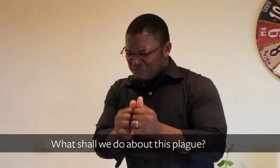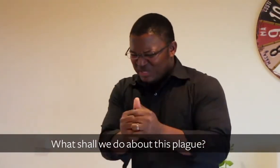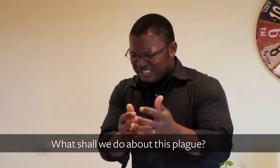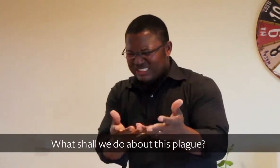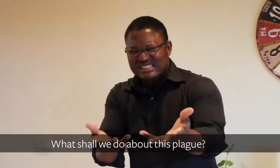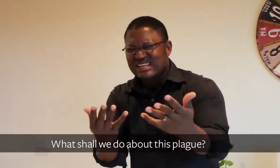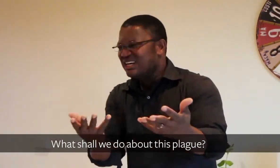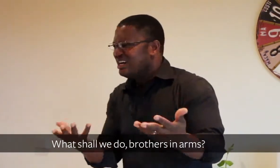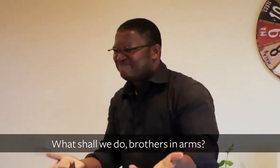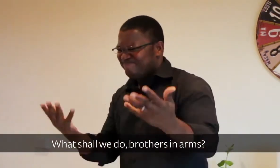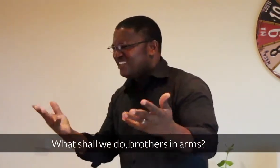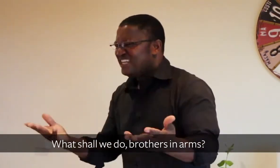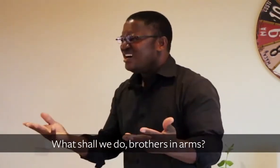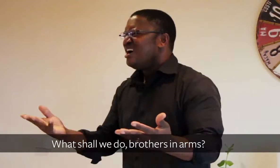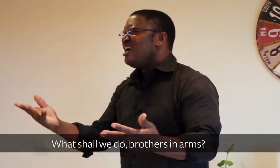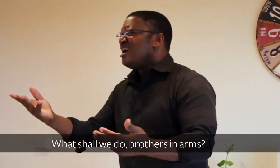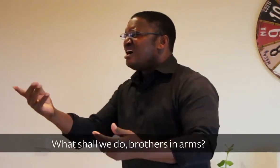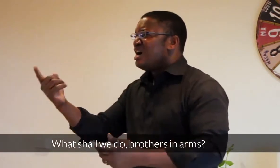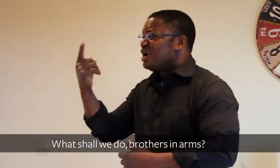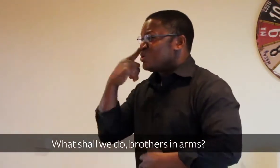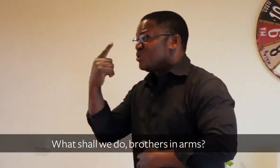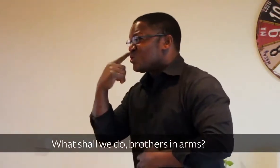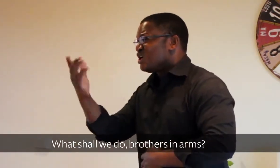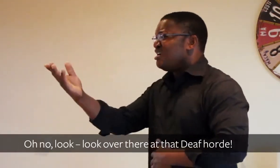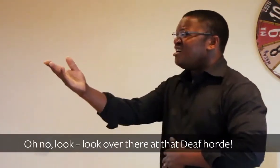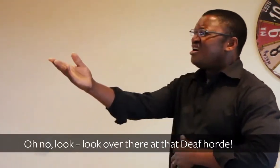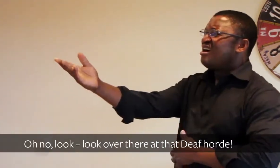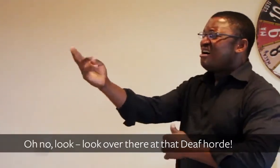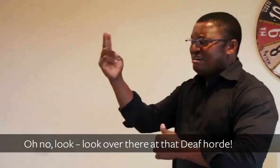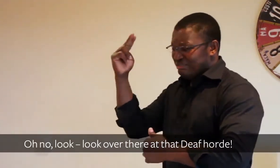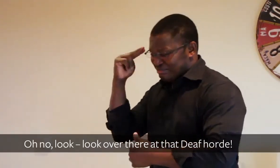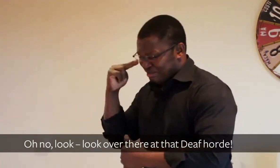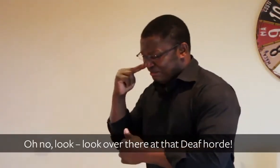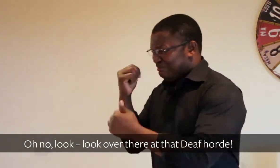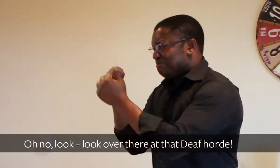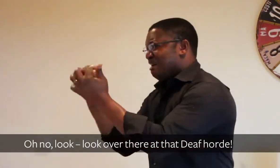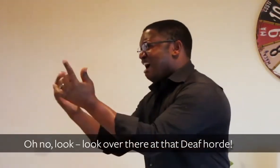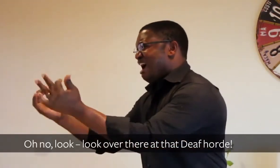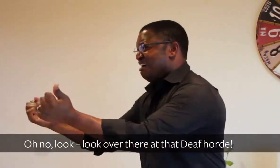What shall we do, brothers in arms? Oh no, look – look over there at that Deaf horde.